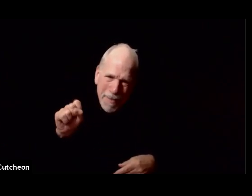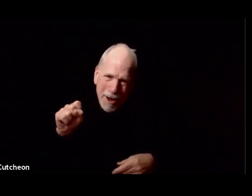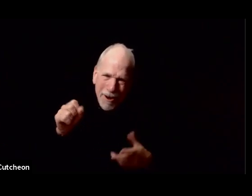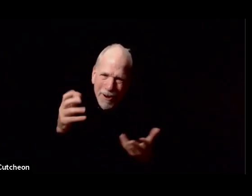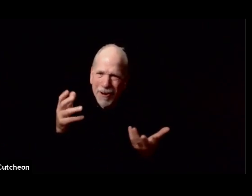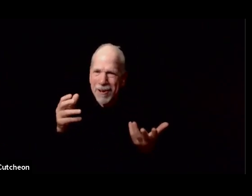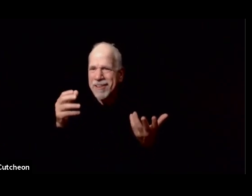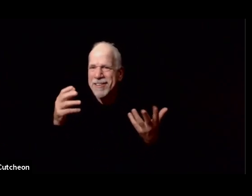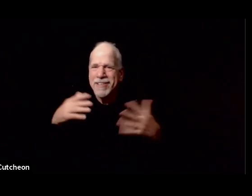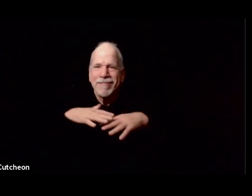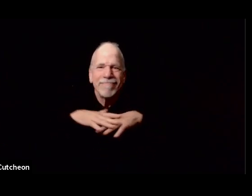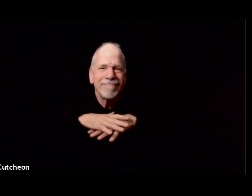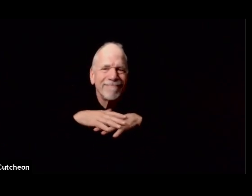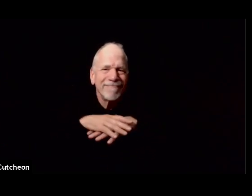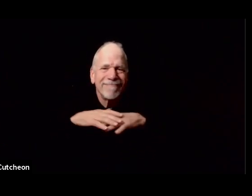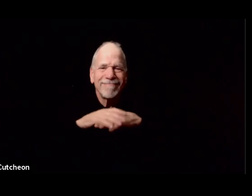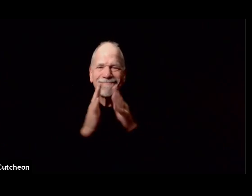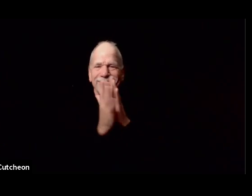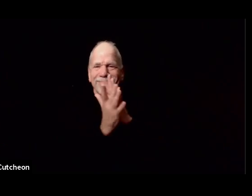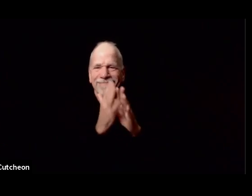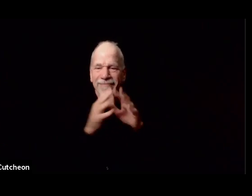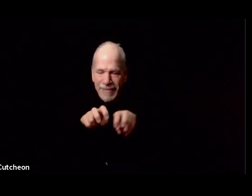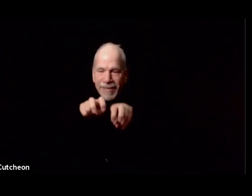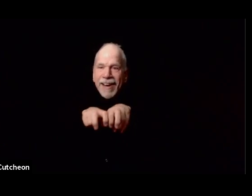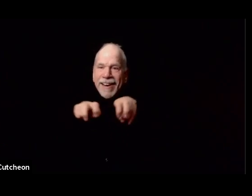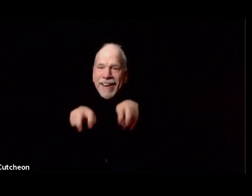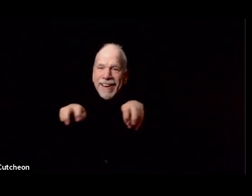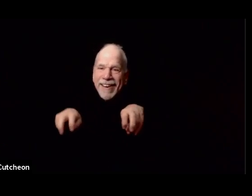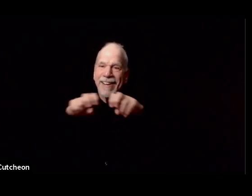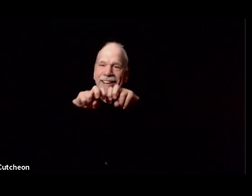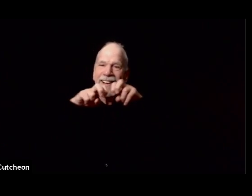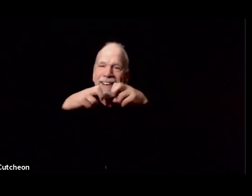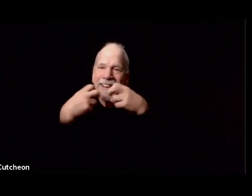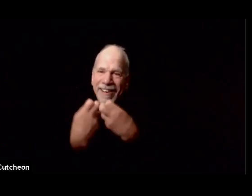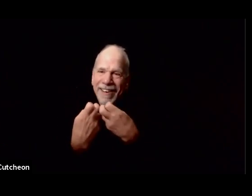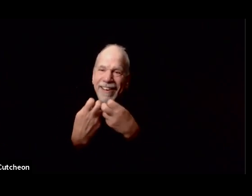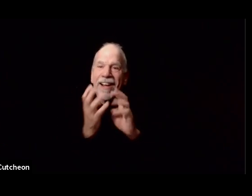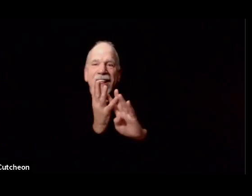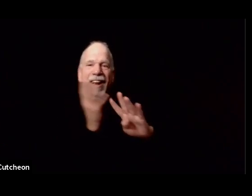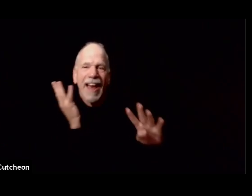around the six feet of distancing and the like but Dr. Lynfield, I don't know if you